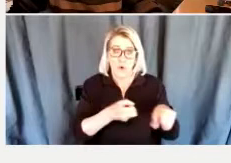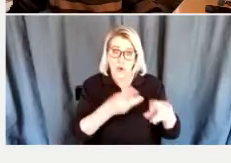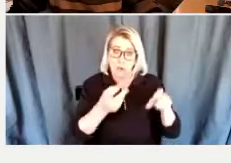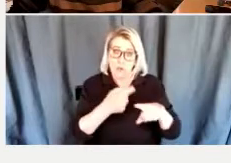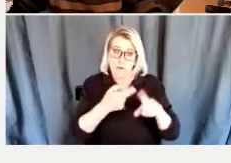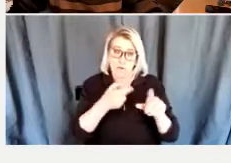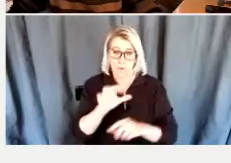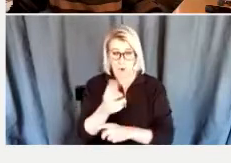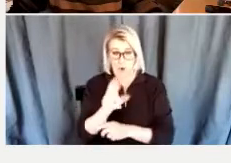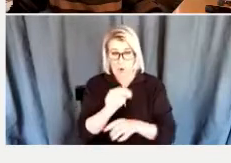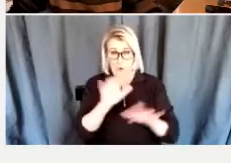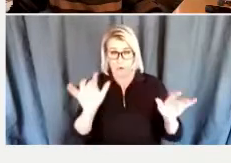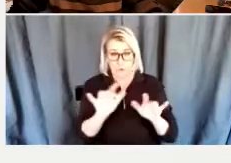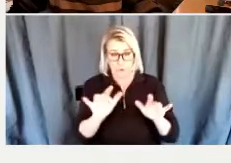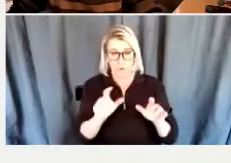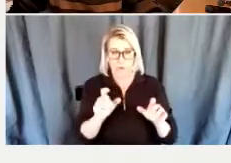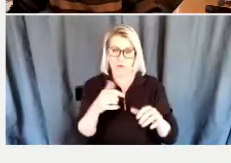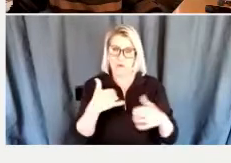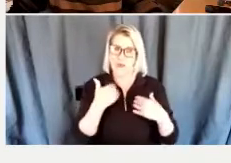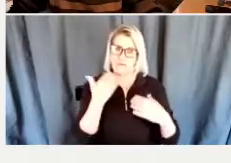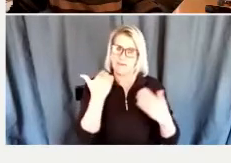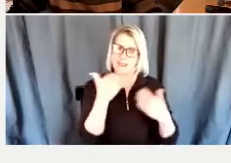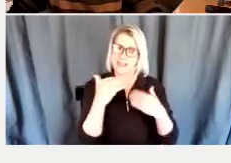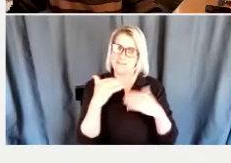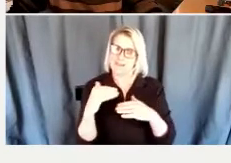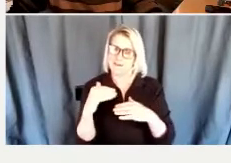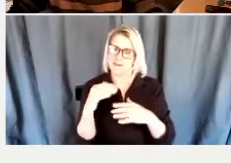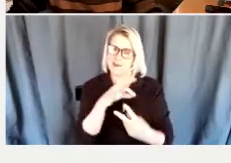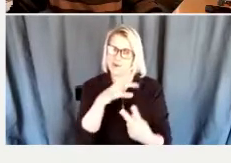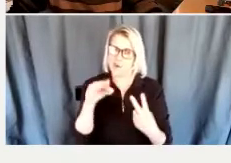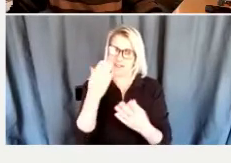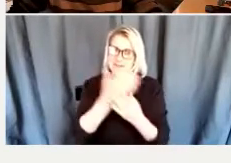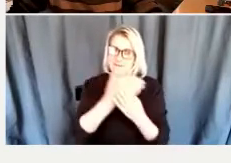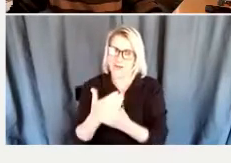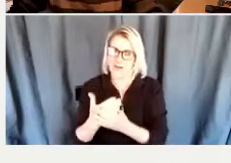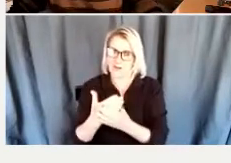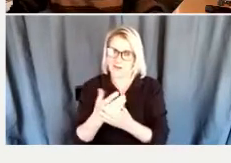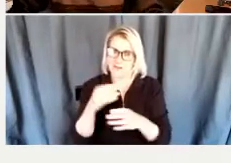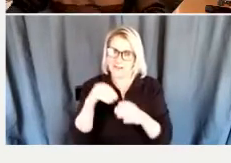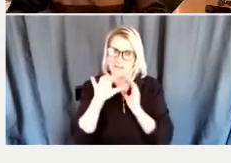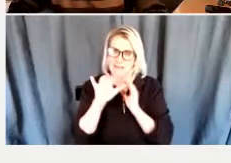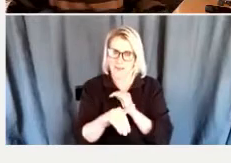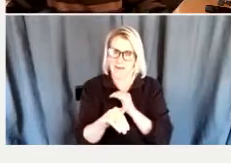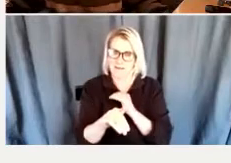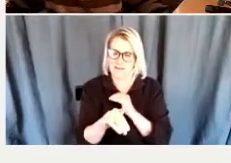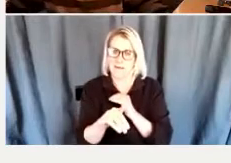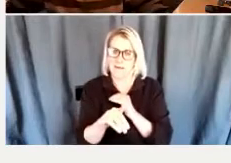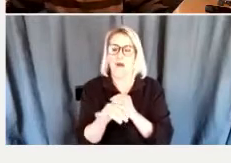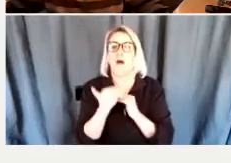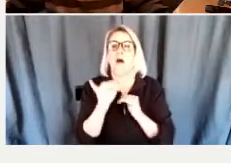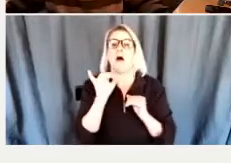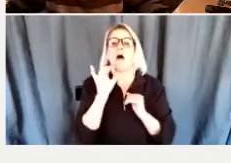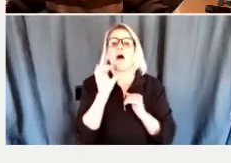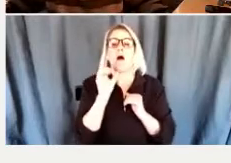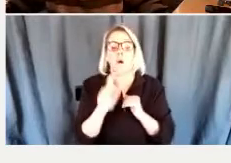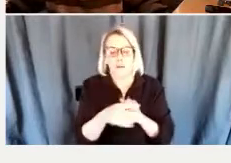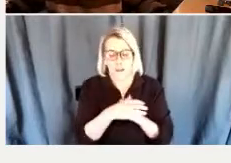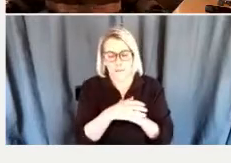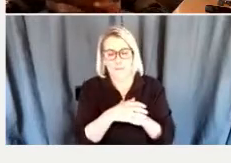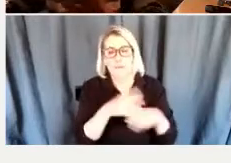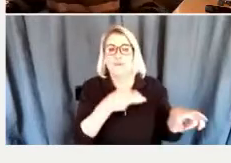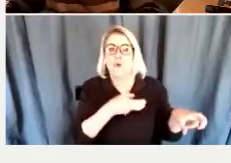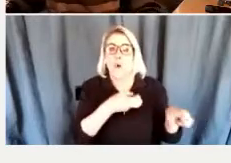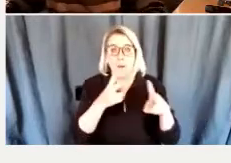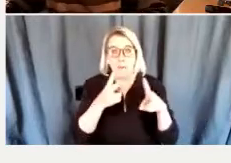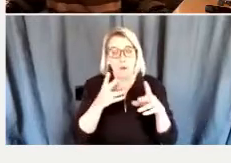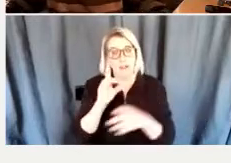another limited choice of files somewhere? 14:22:37 >> BIDYUT: I'm coming to that part.